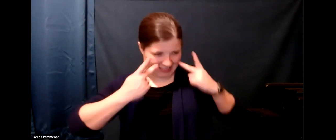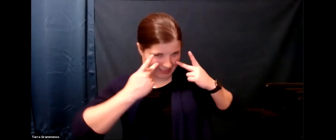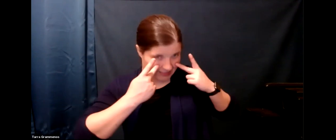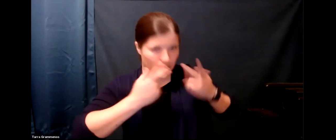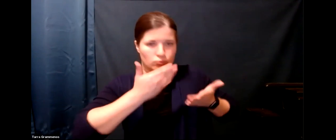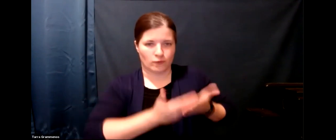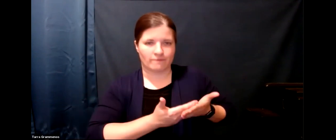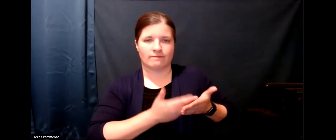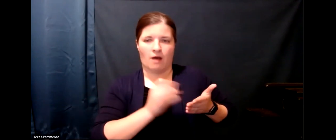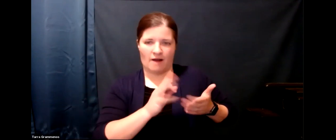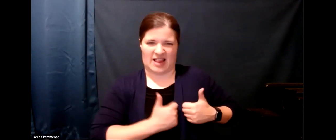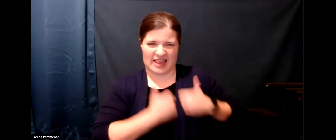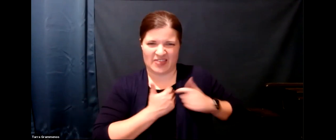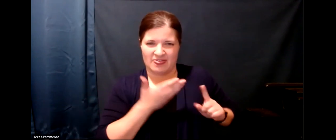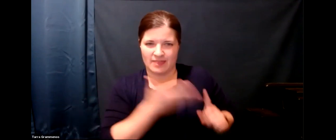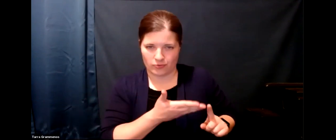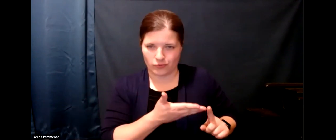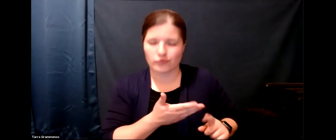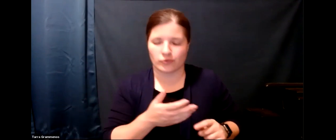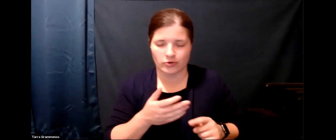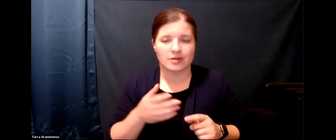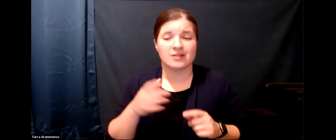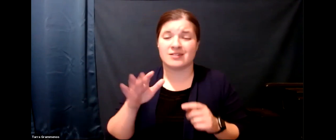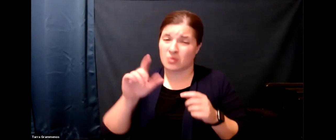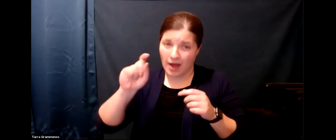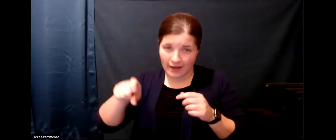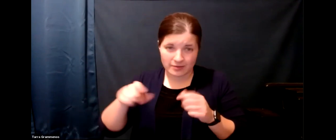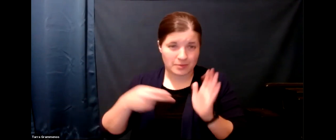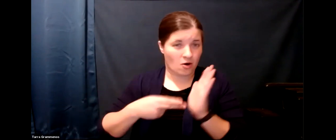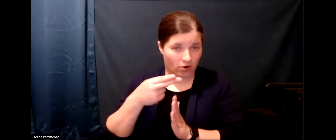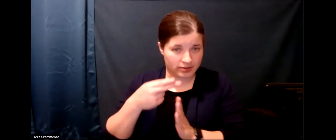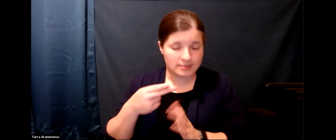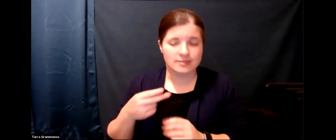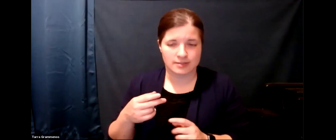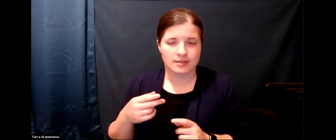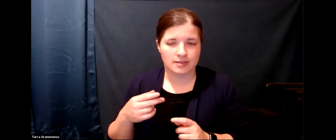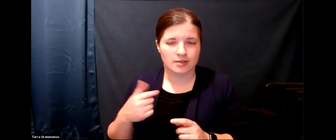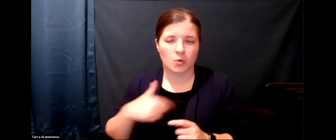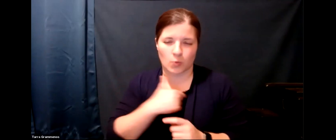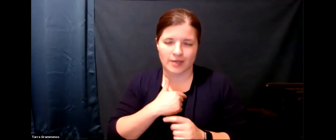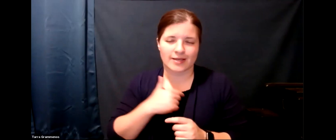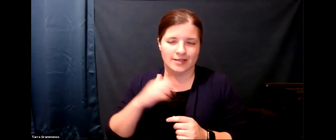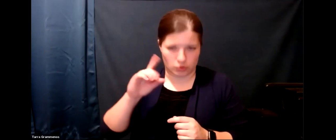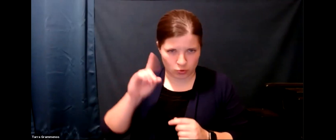Now, to be completely honest, we do see a lot of these